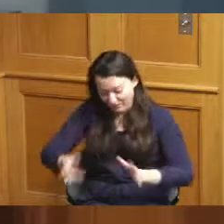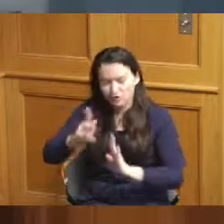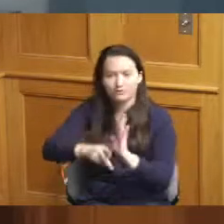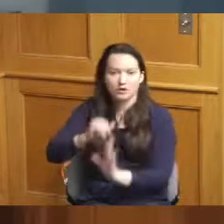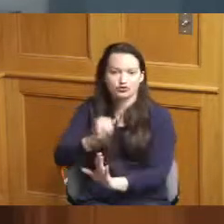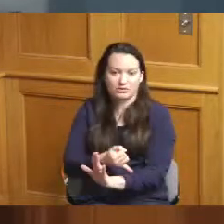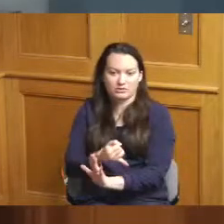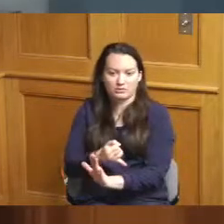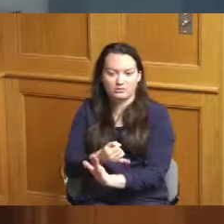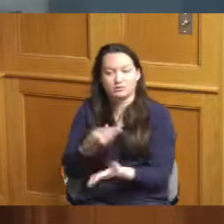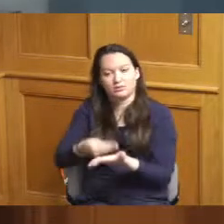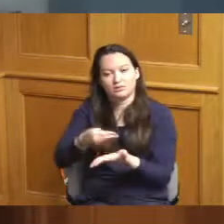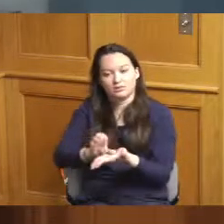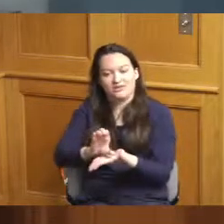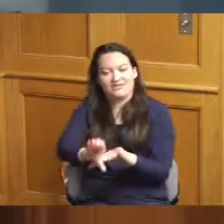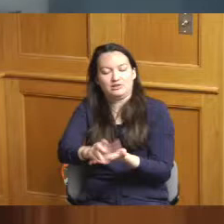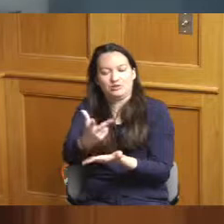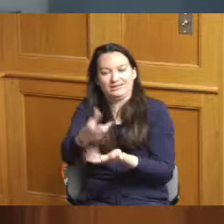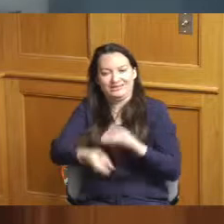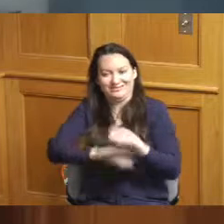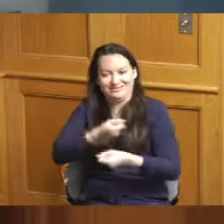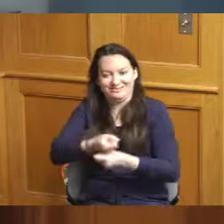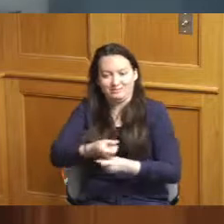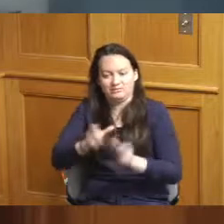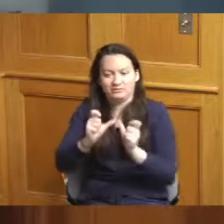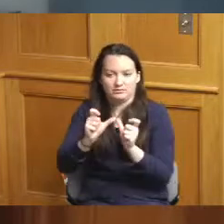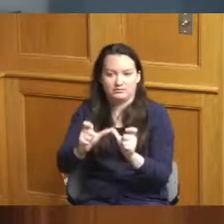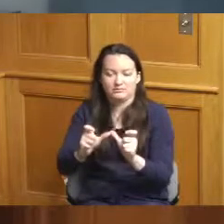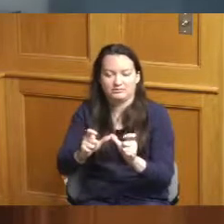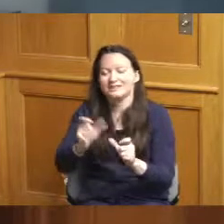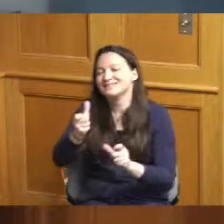and any investment they make within that three years gets 10 years of abatement I see